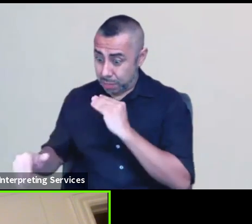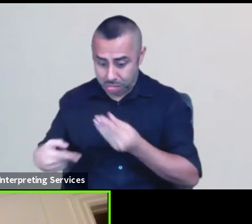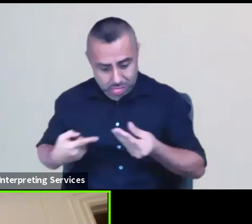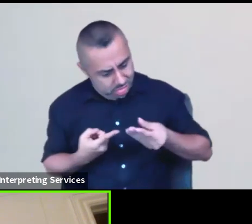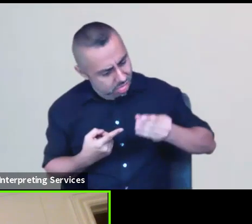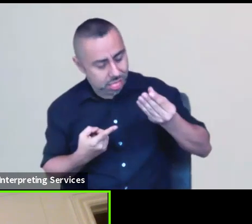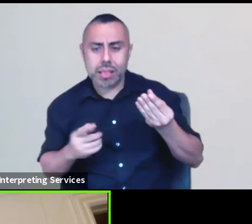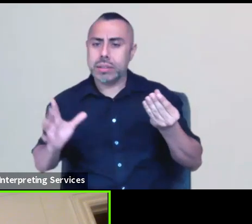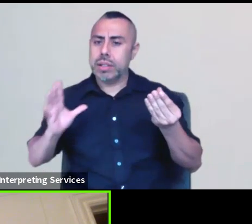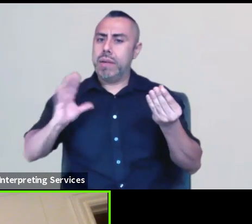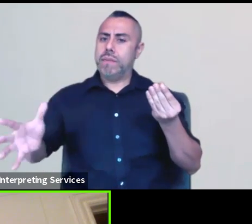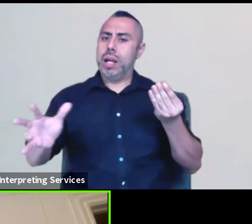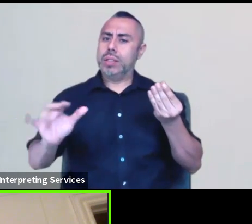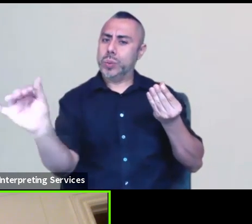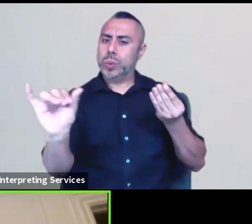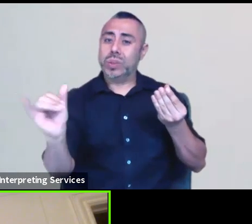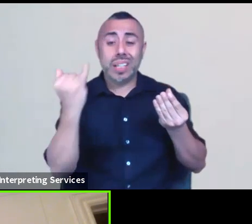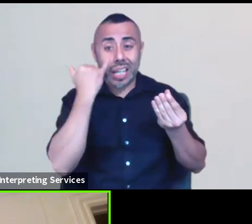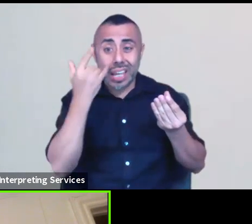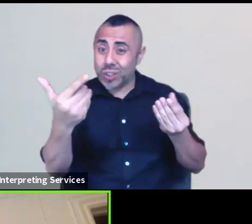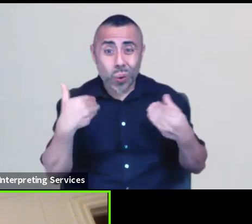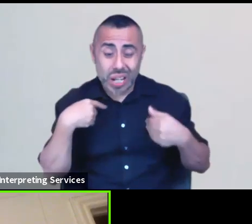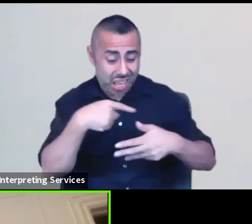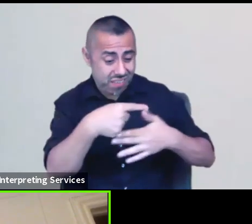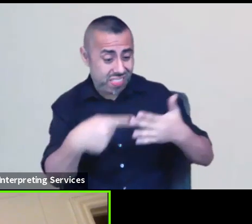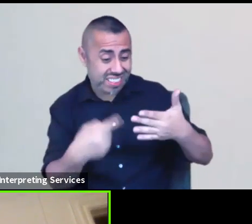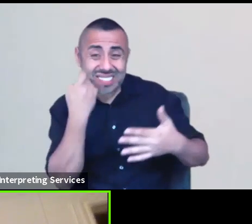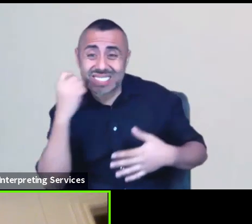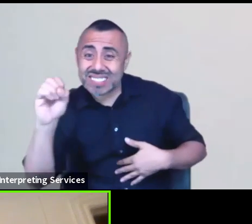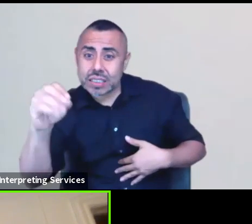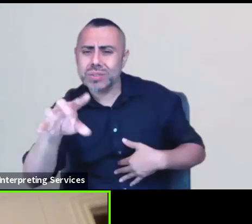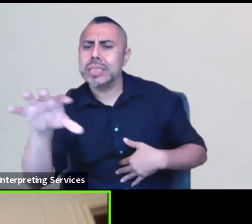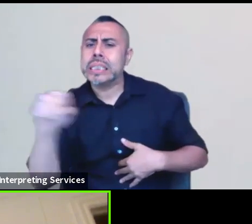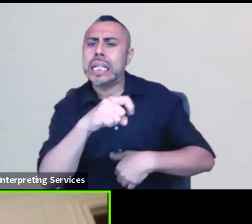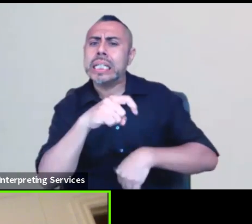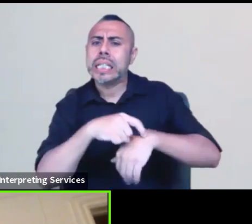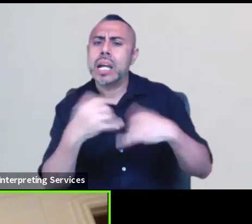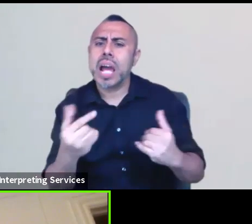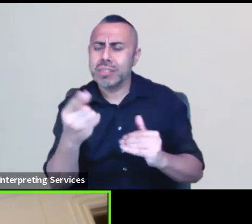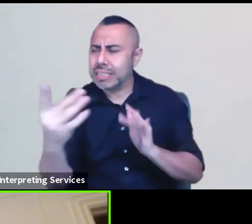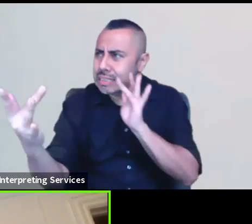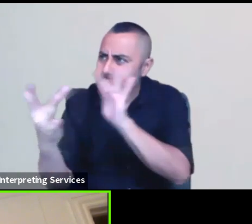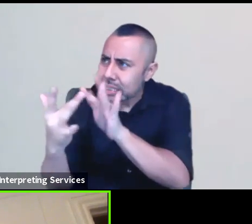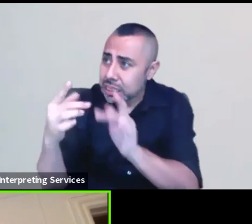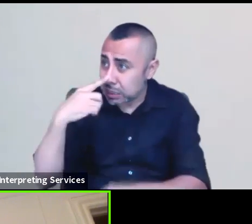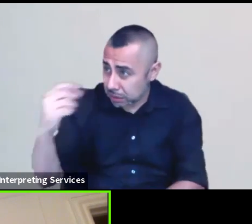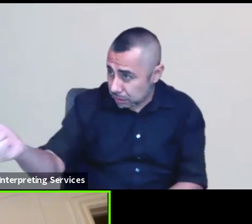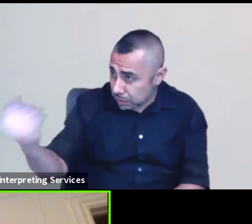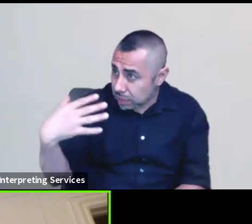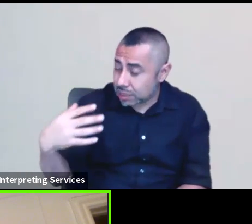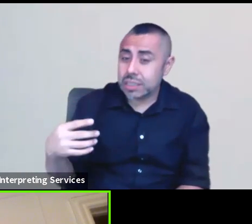If you don't have these, take time now, write to people and ask if you can get them. Tell them there are opportunities for you